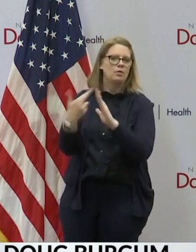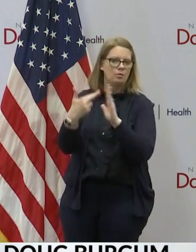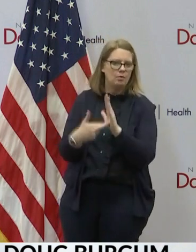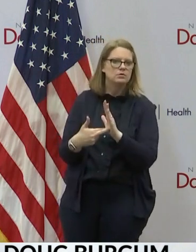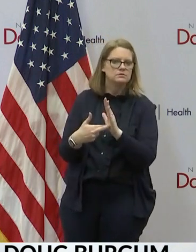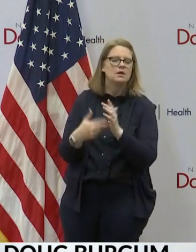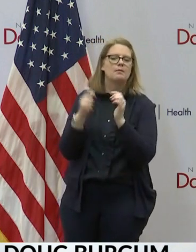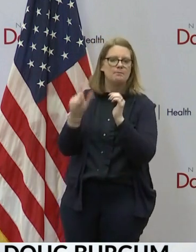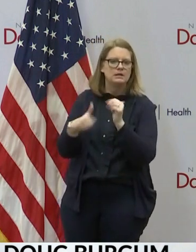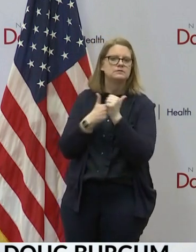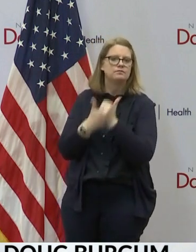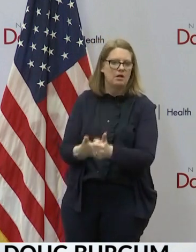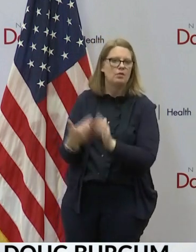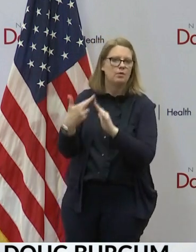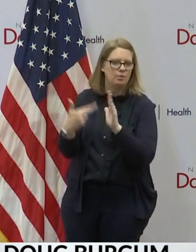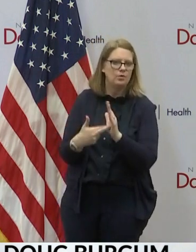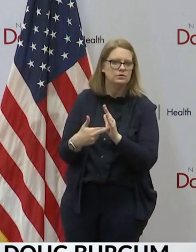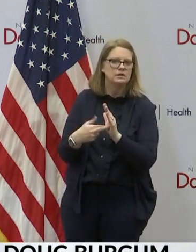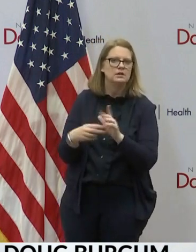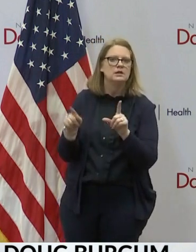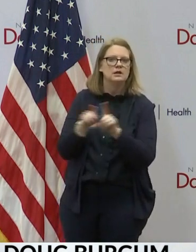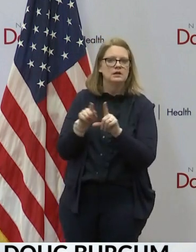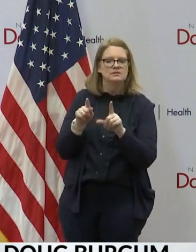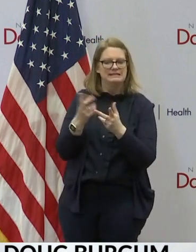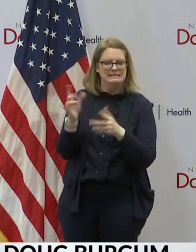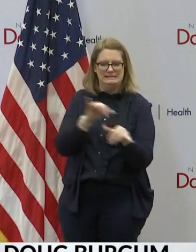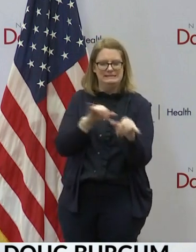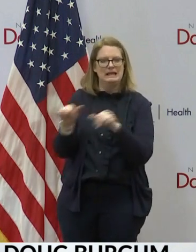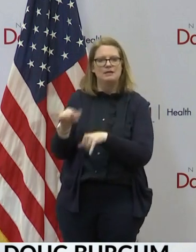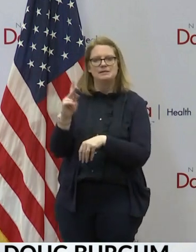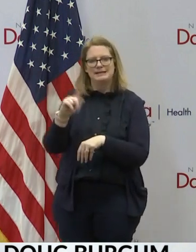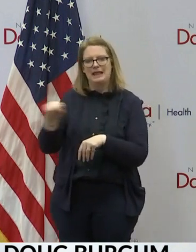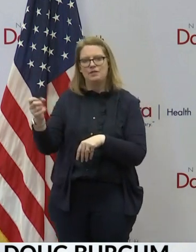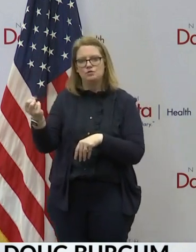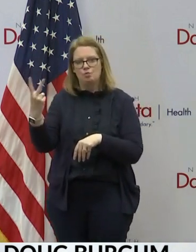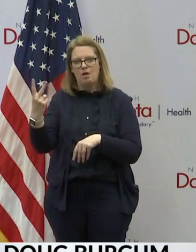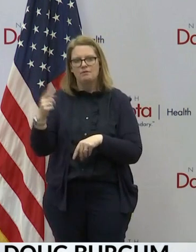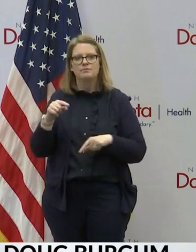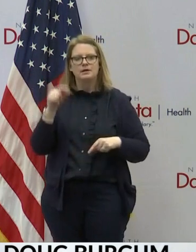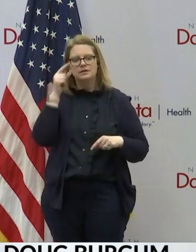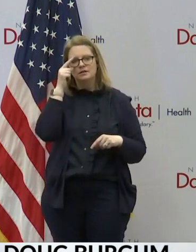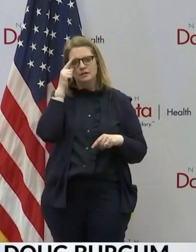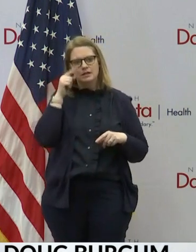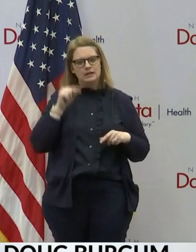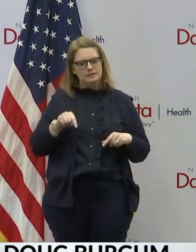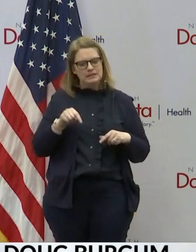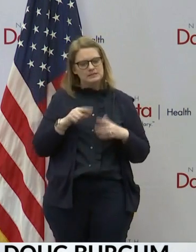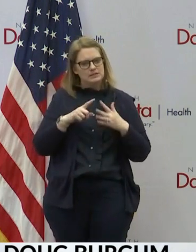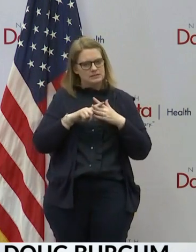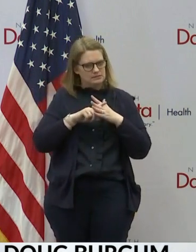PROGRAMS WITHIN K-12 BUILDINGS TO RESTART THEIR OPERATIONS.